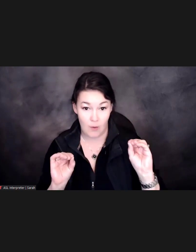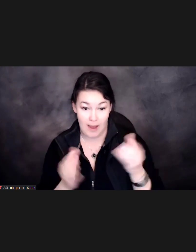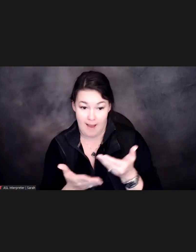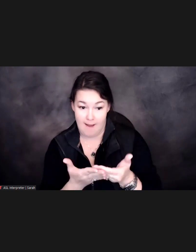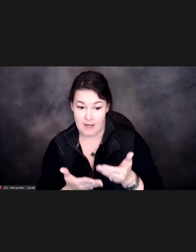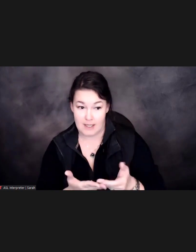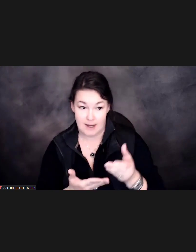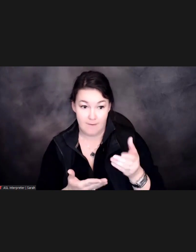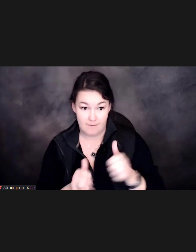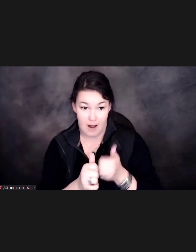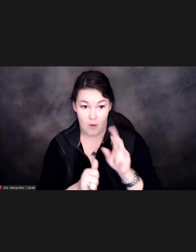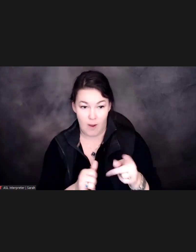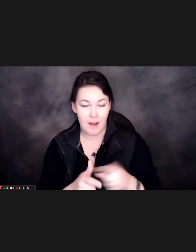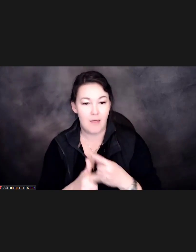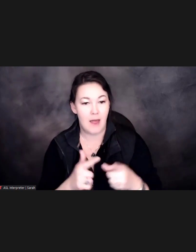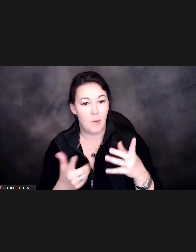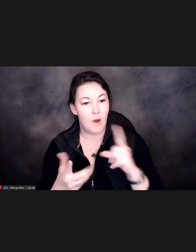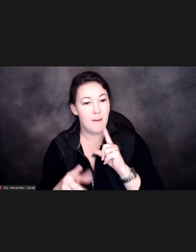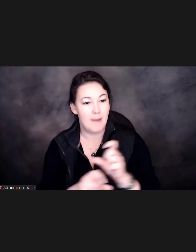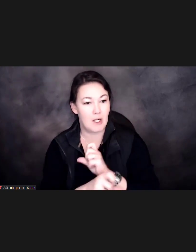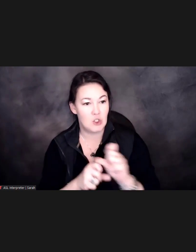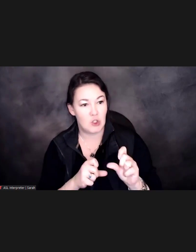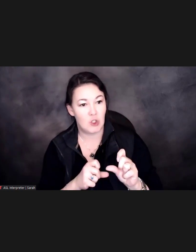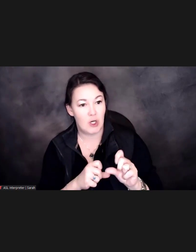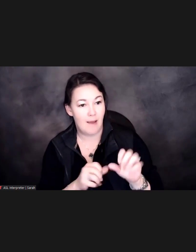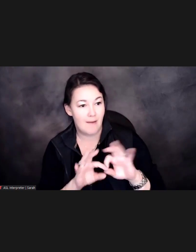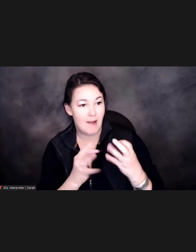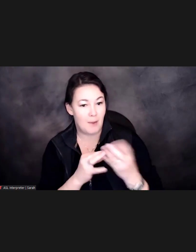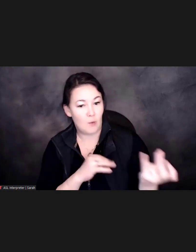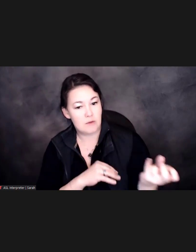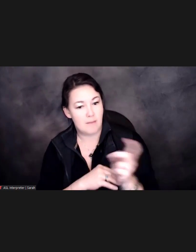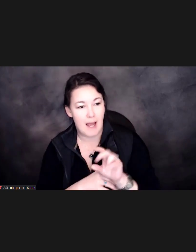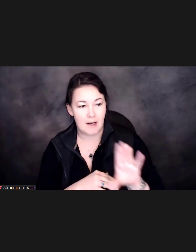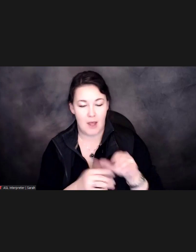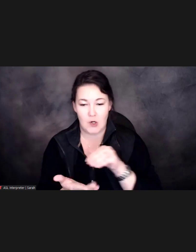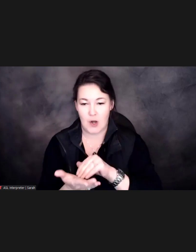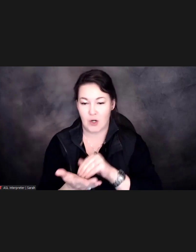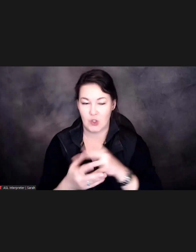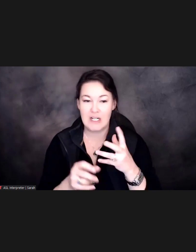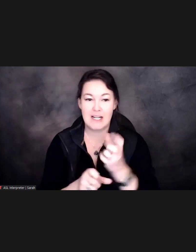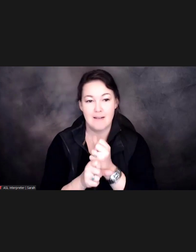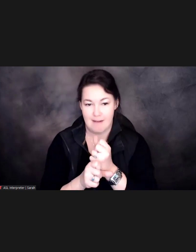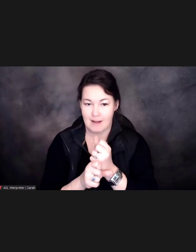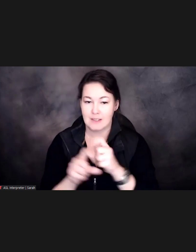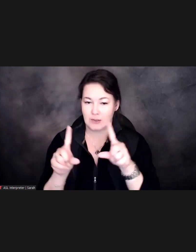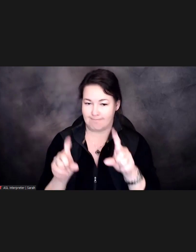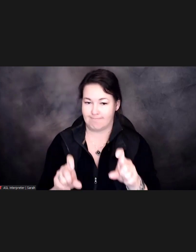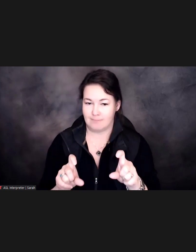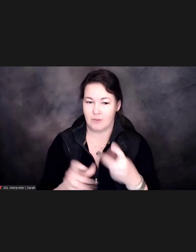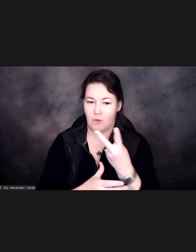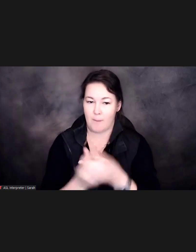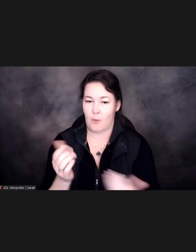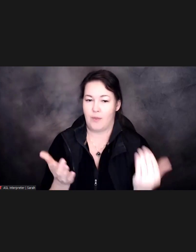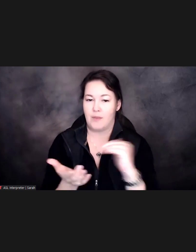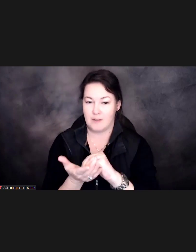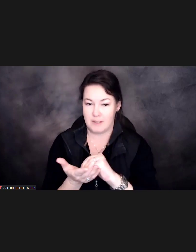want to help circle the family back to their healthcare provider to get that accomplished.